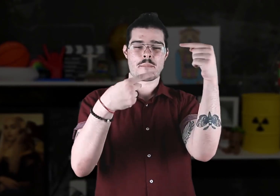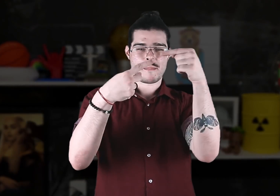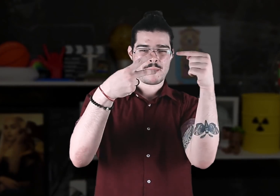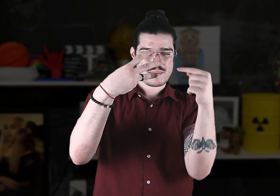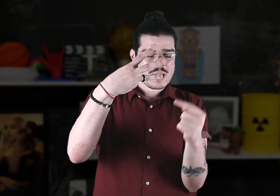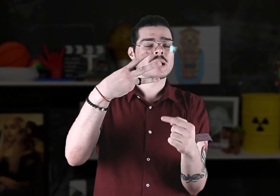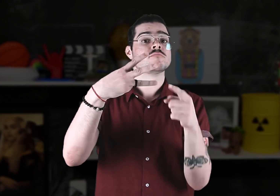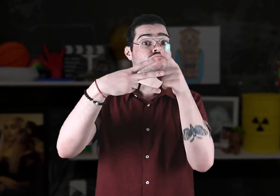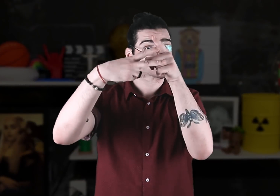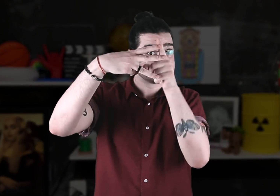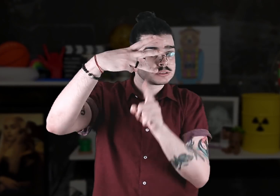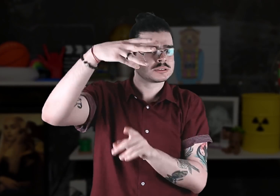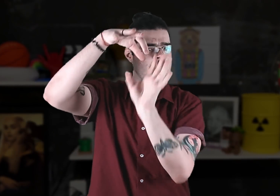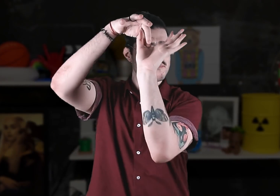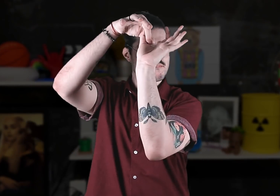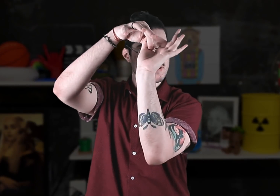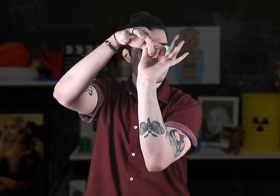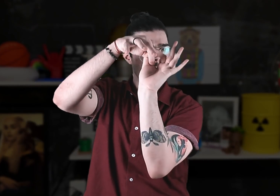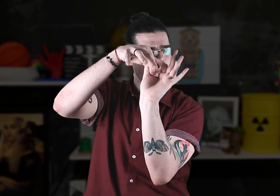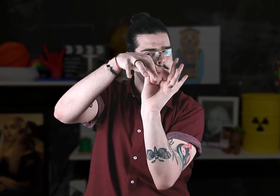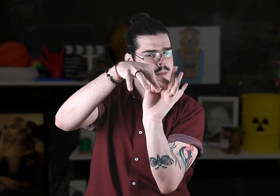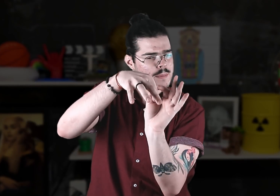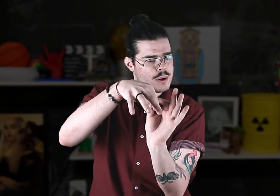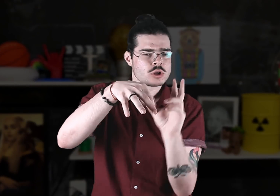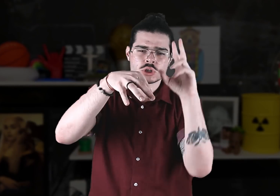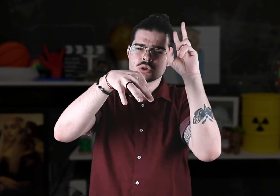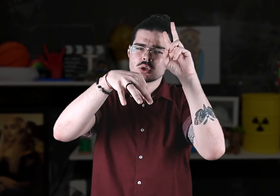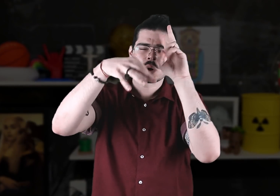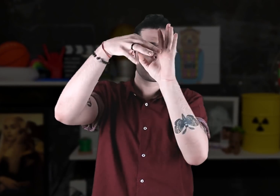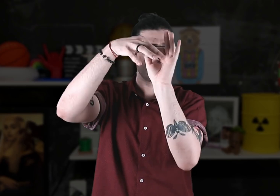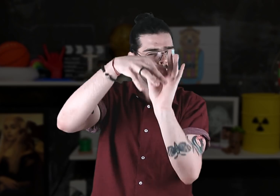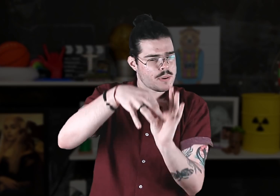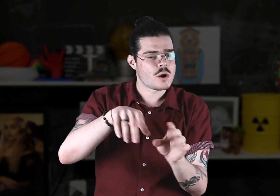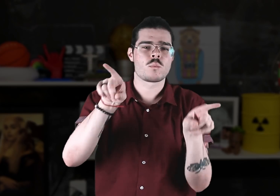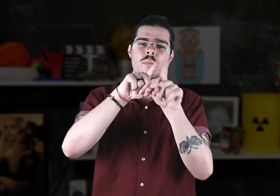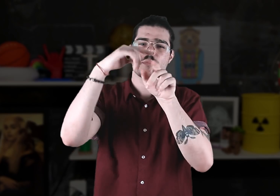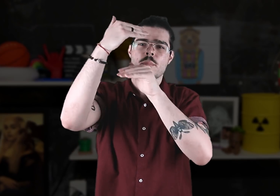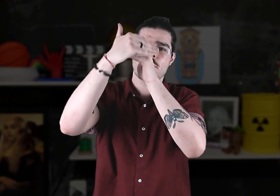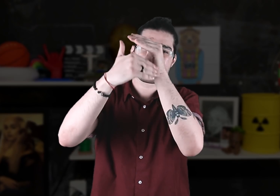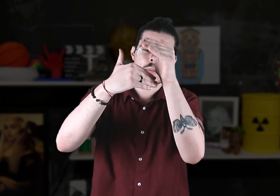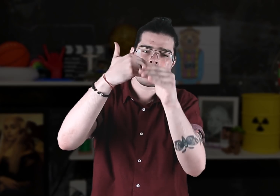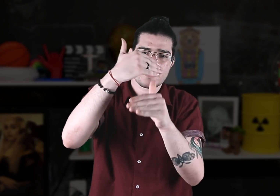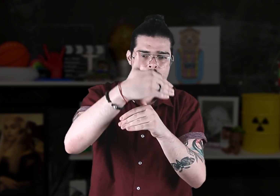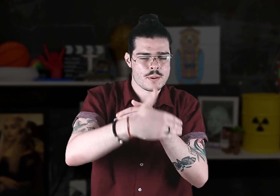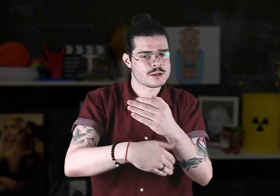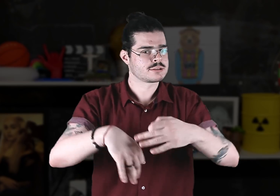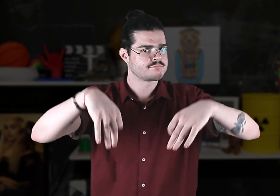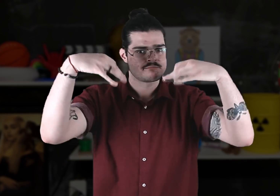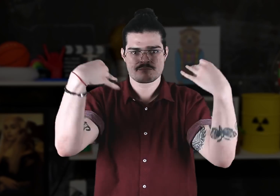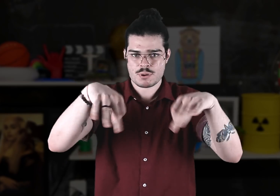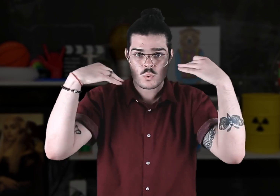It will be a historical and evolutionary context, it will be perfect!